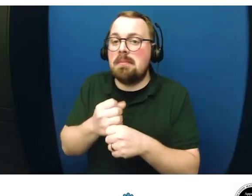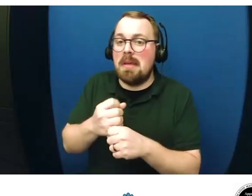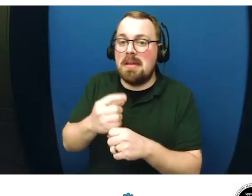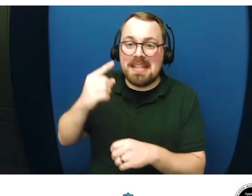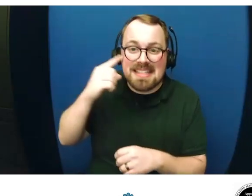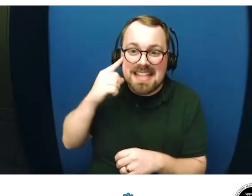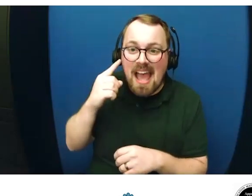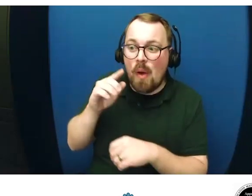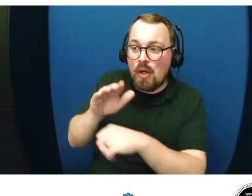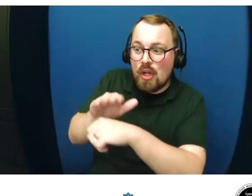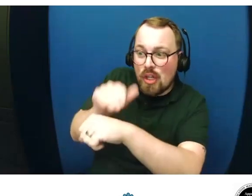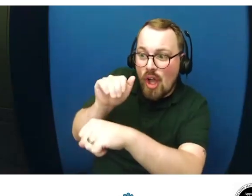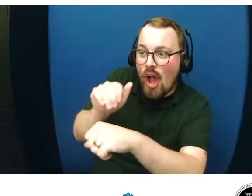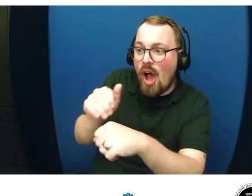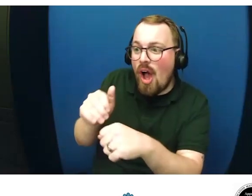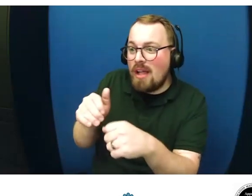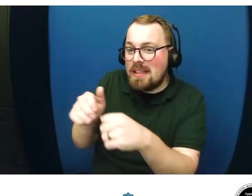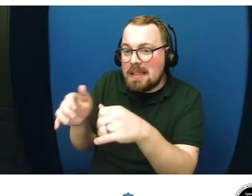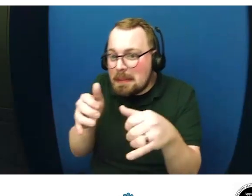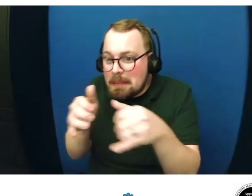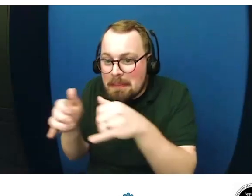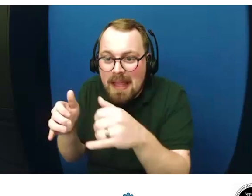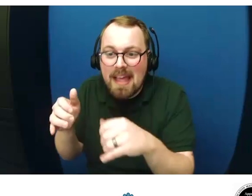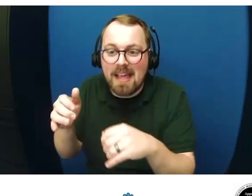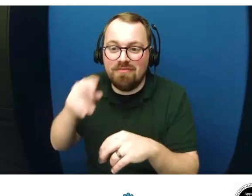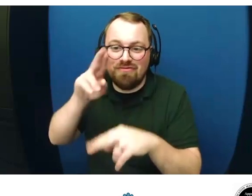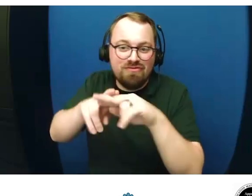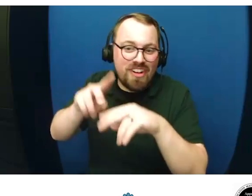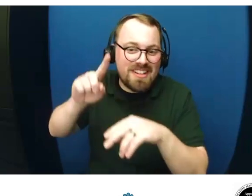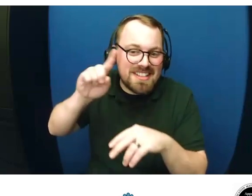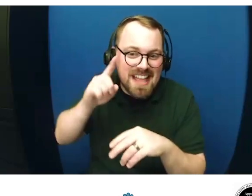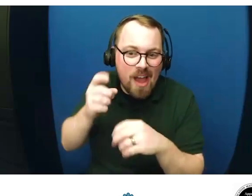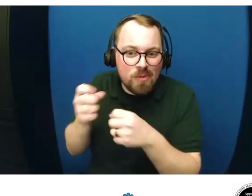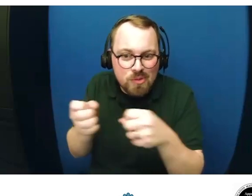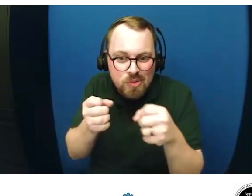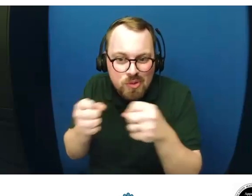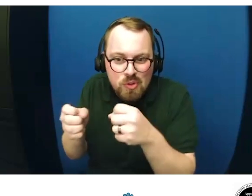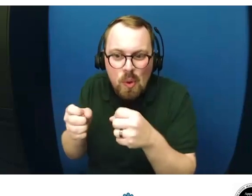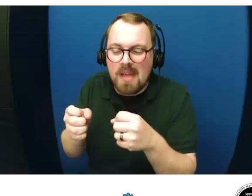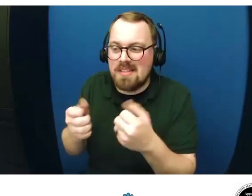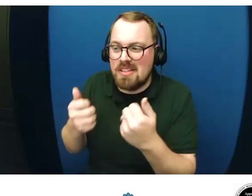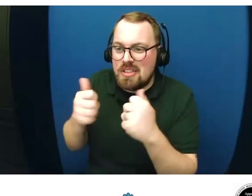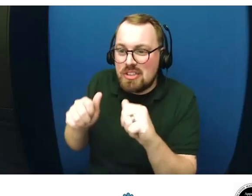calling the baby over, playing with these fun, sound toys, and trying to get the baby to reach